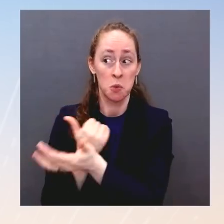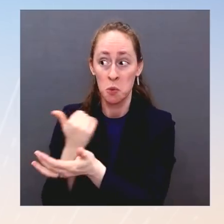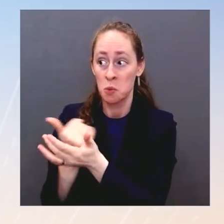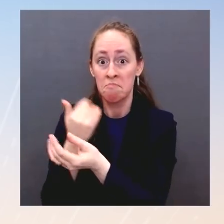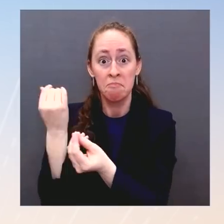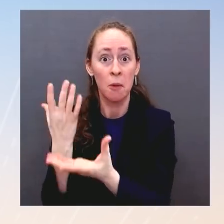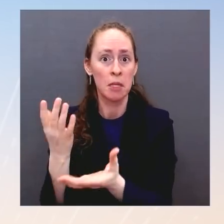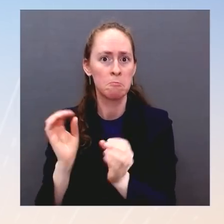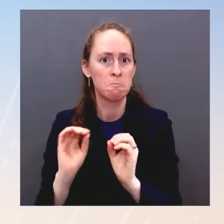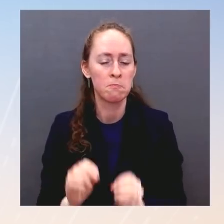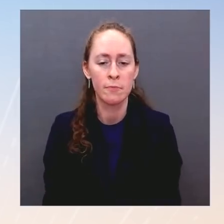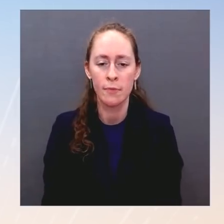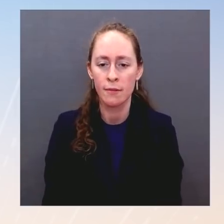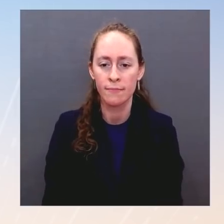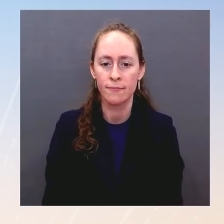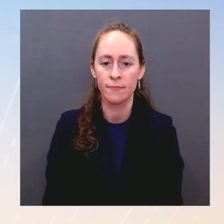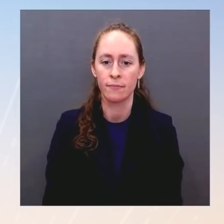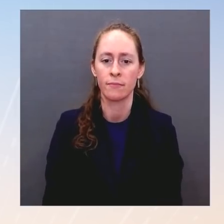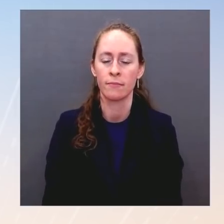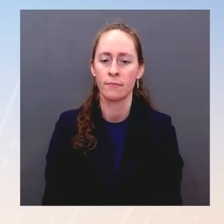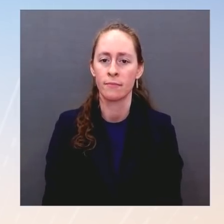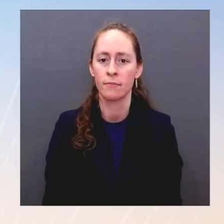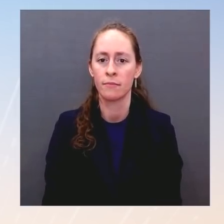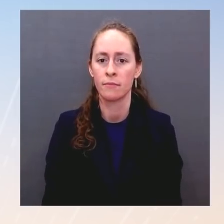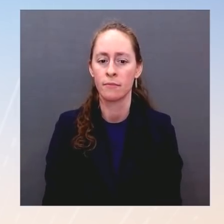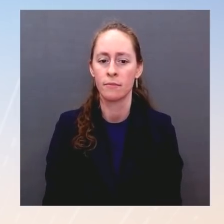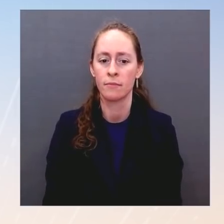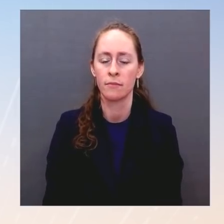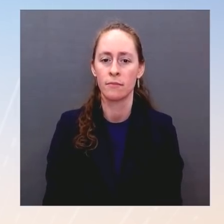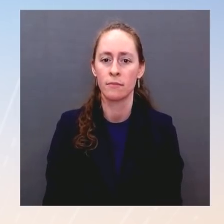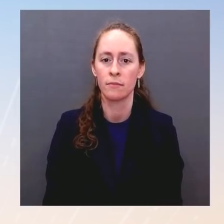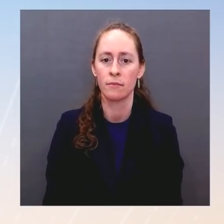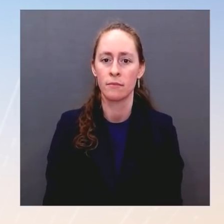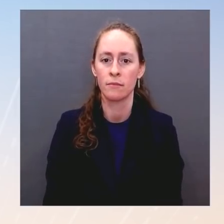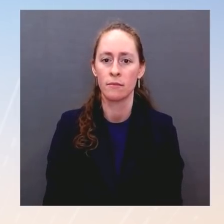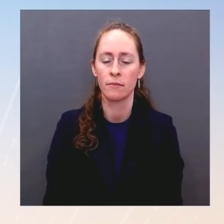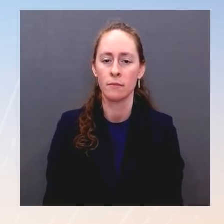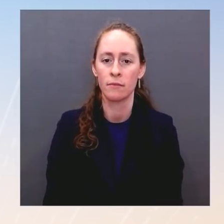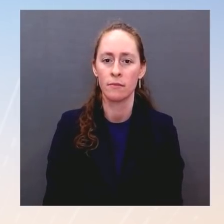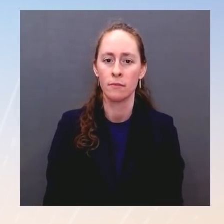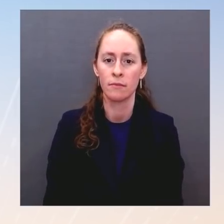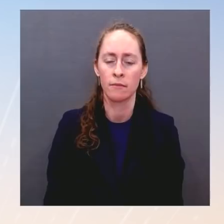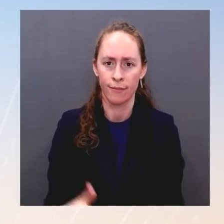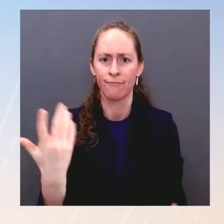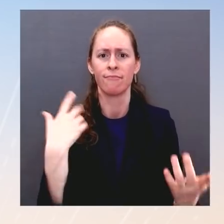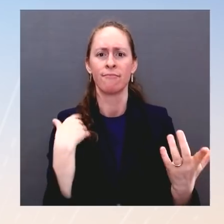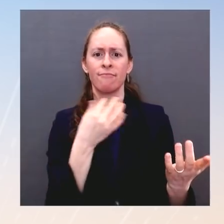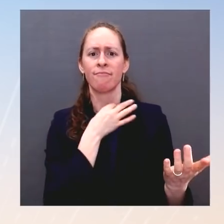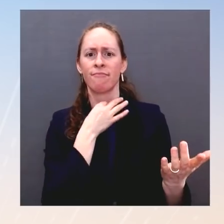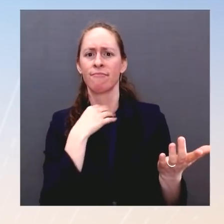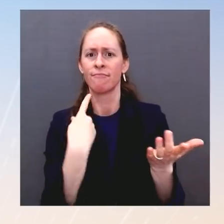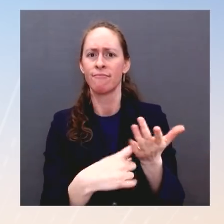and on -- in regard to refugees -- Ms. Psaki: Sure. The Press: -- what plans does the administration have to take in -- for the United States